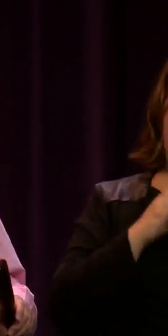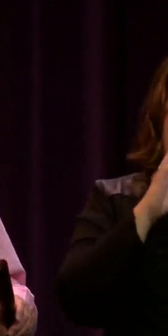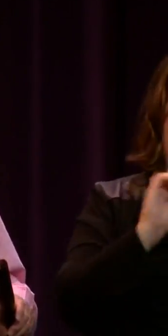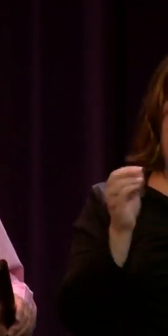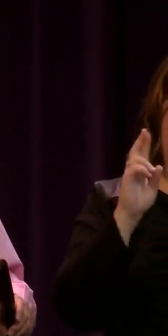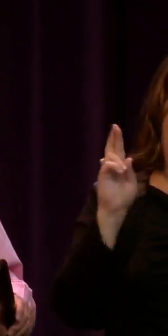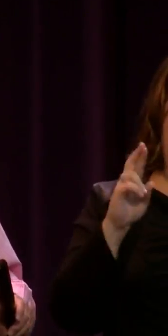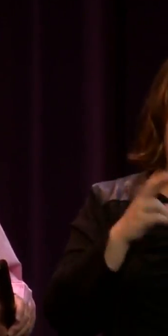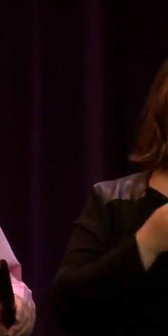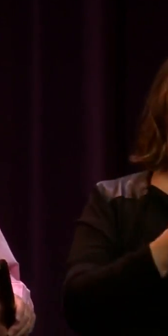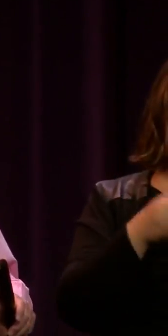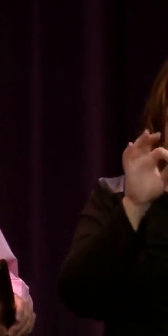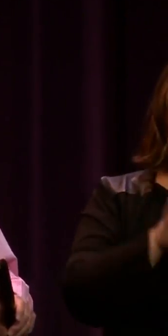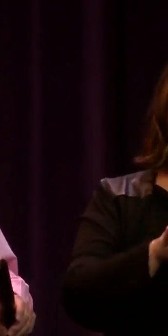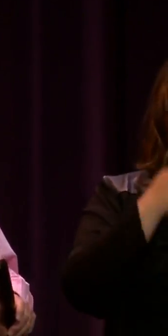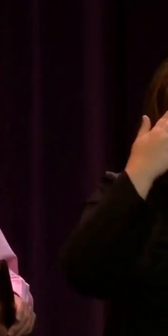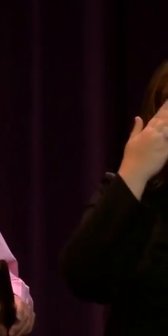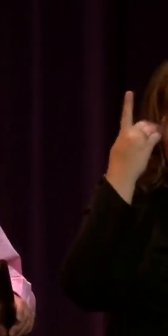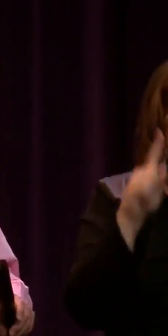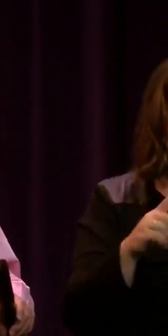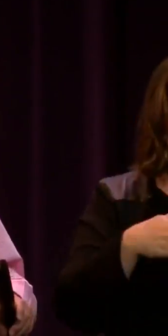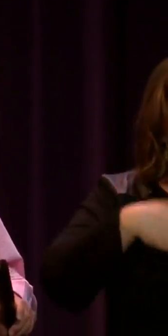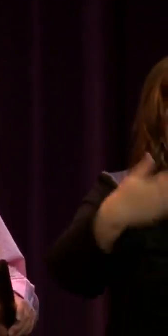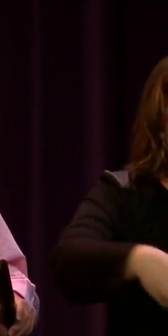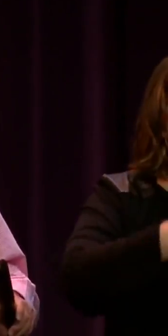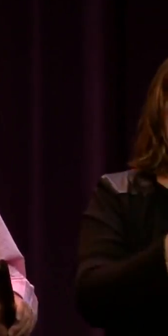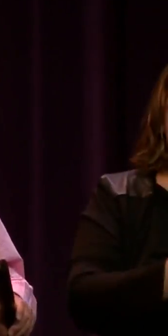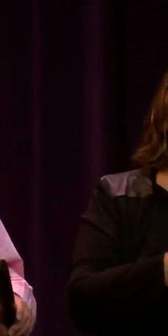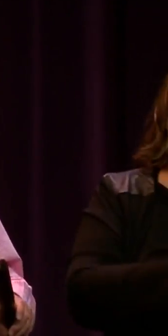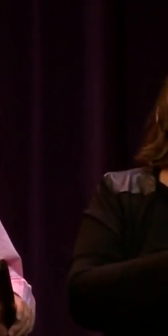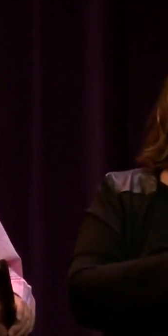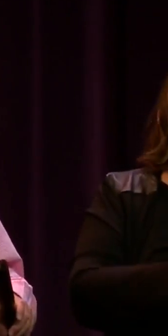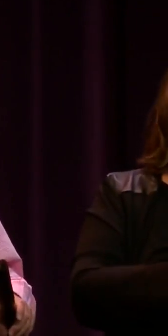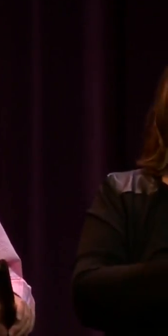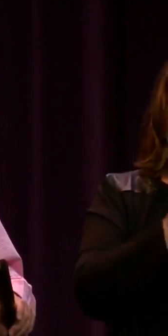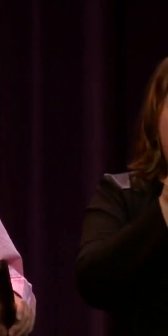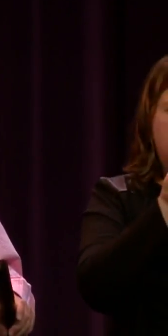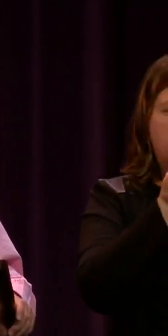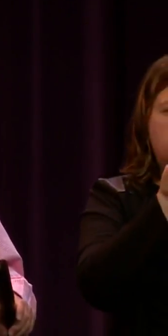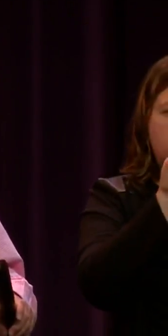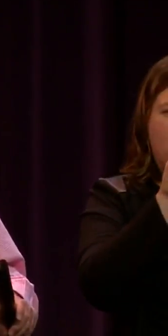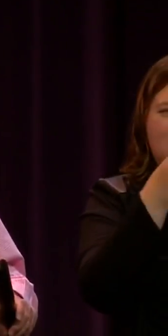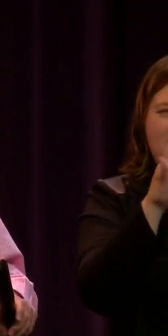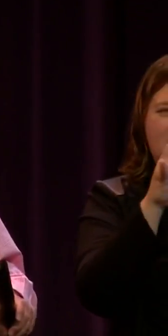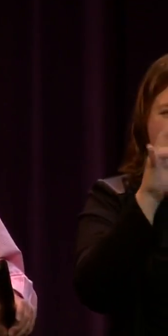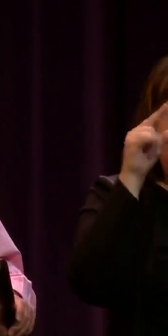AND YOU KNOW WHAT HAPPENED THE NEXT YEAR. HE COULDN'T HAVE DONE IT. 2017 IS THE YEAR.